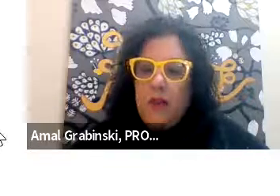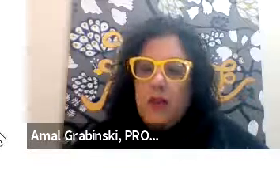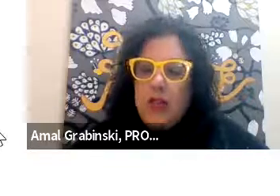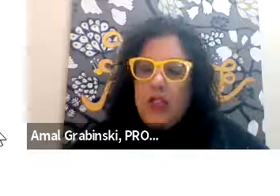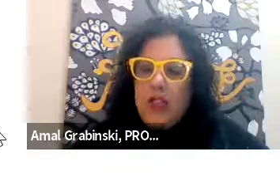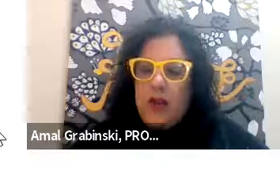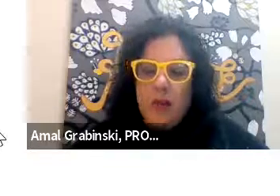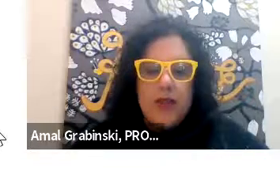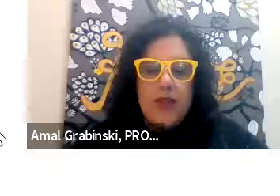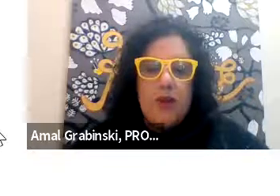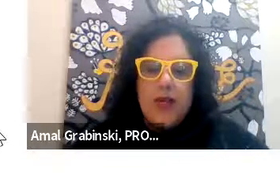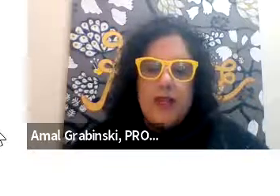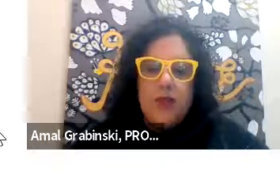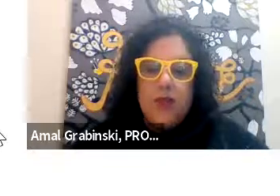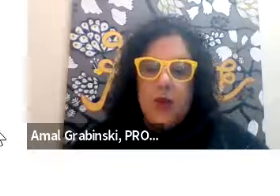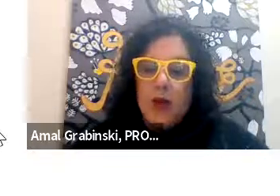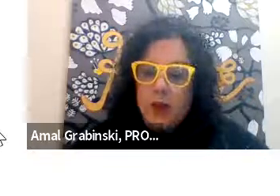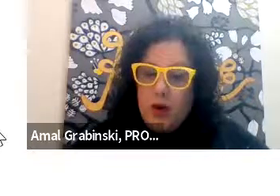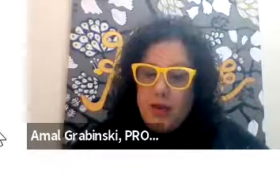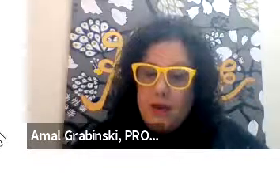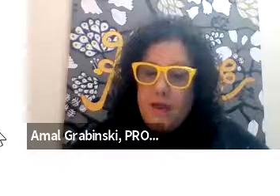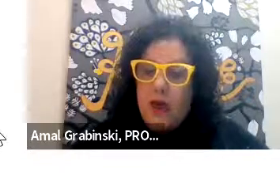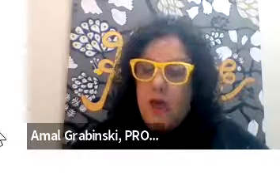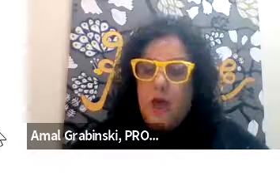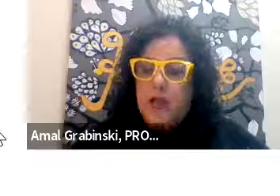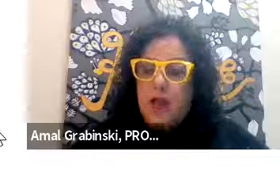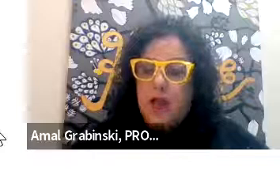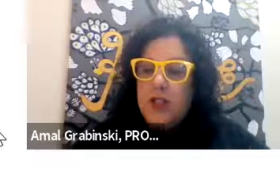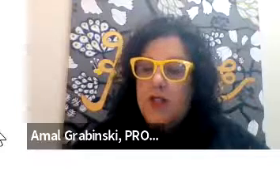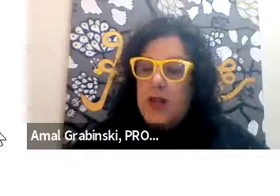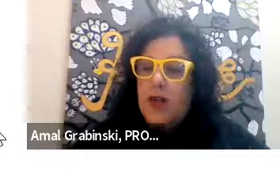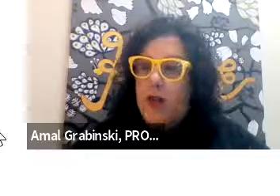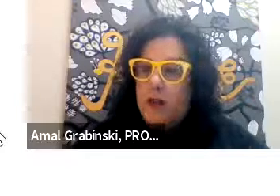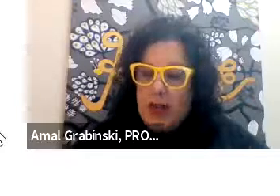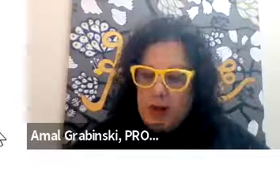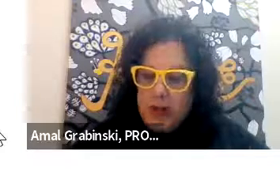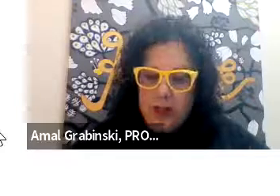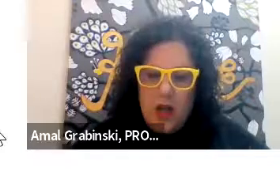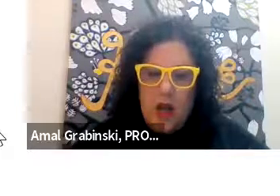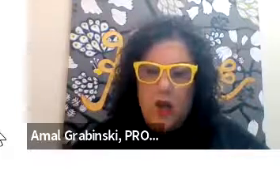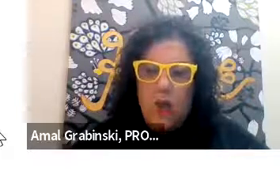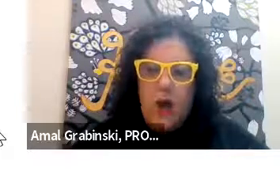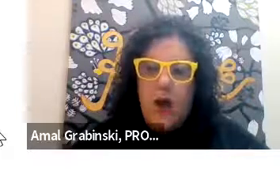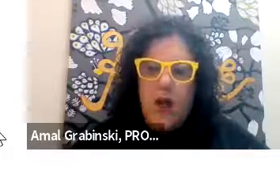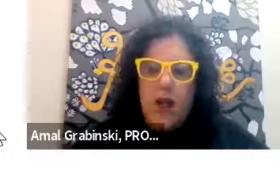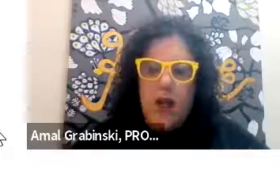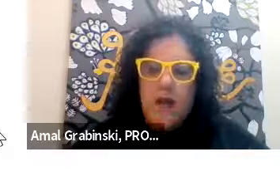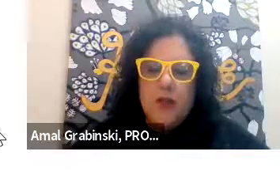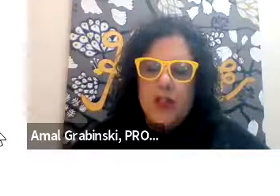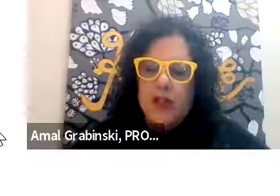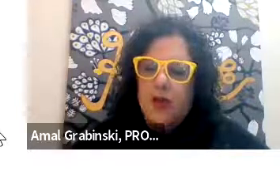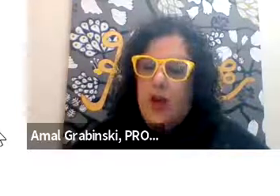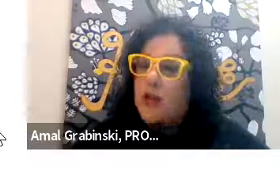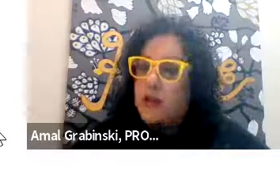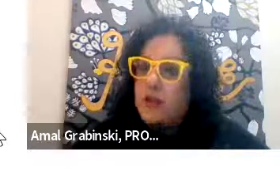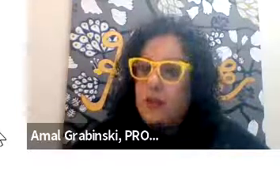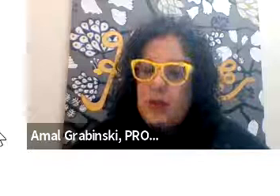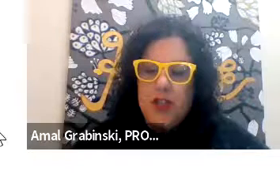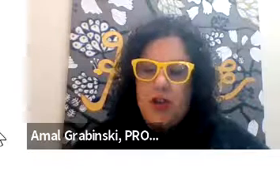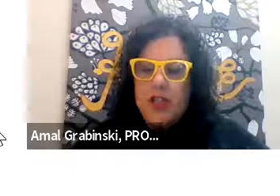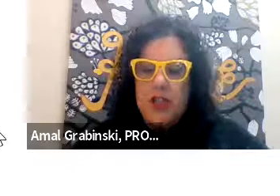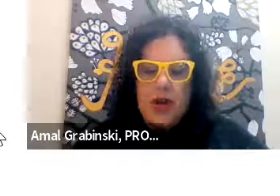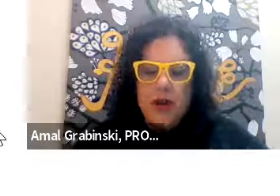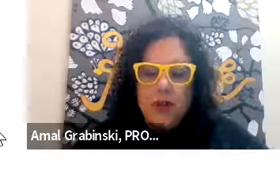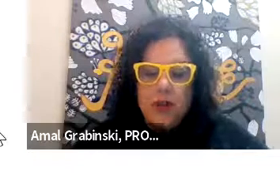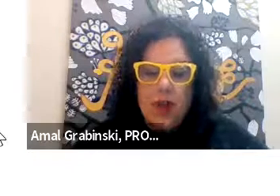Amal Grabinski, PROVAIL (she/her): A high percentage of that number is comprised of women who are immigrants who use English as a second or third language, who are primary caregivers for children are elders in multi generational households.